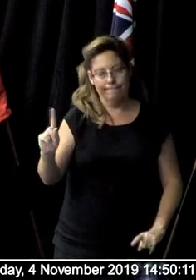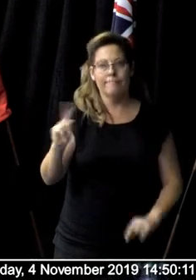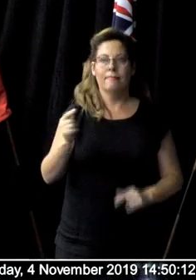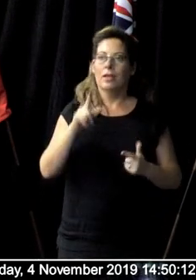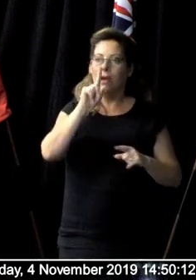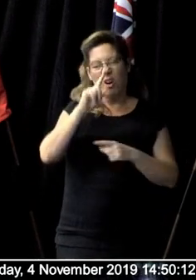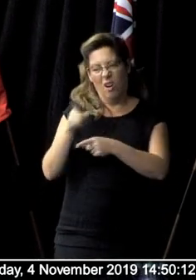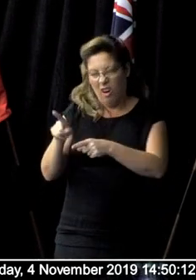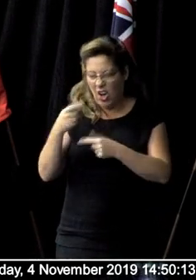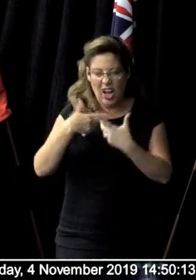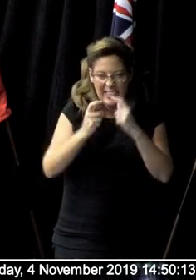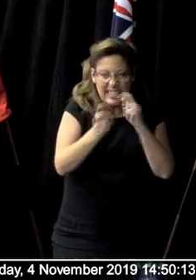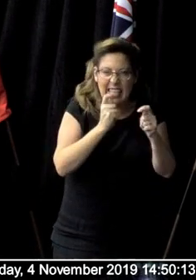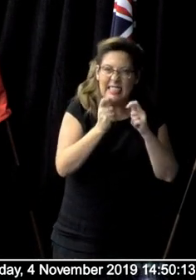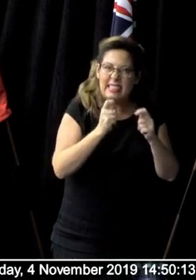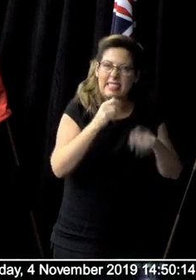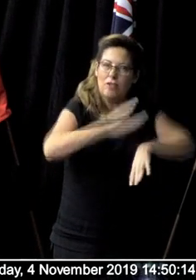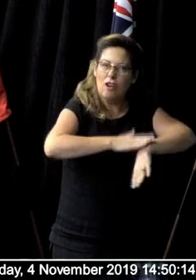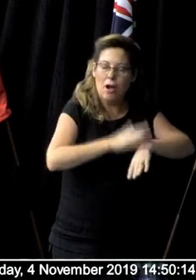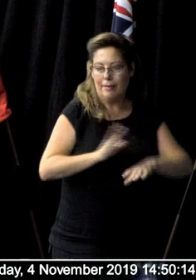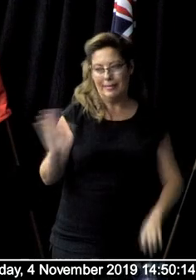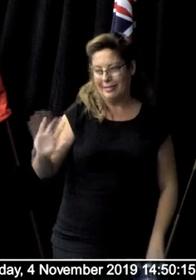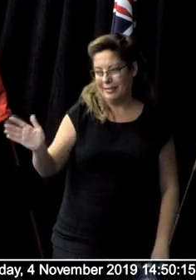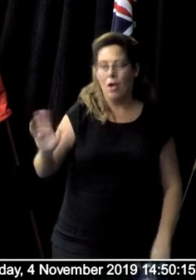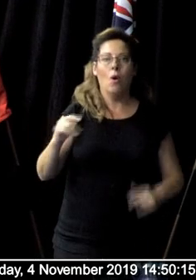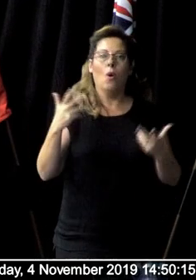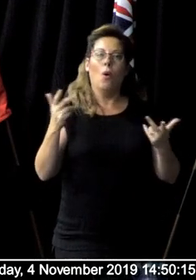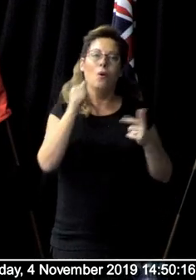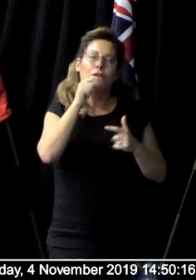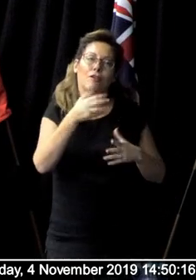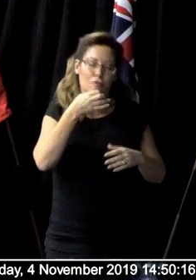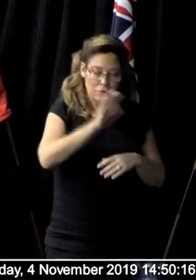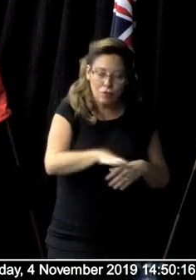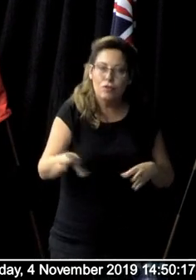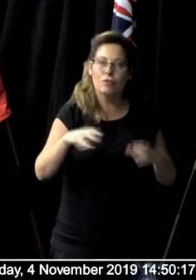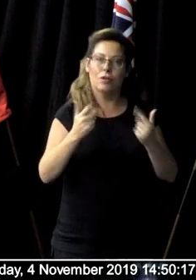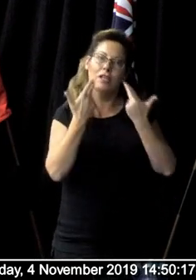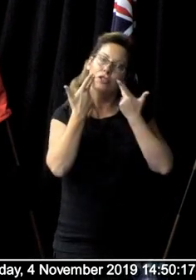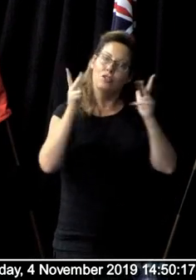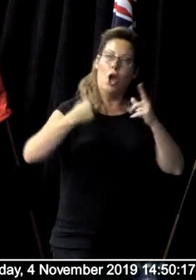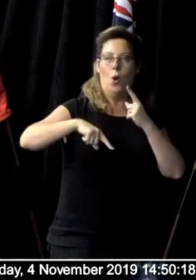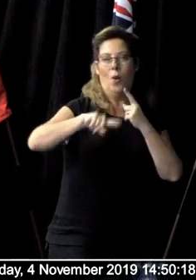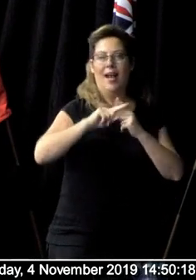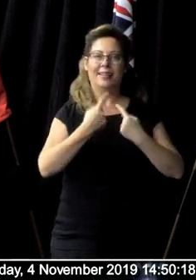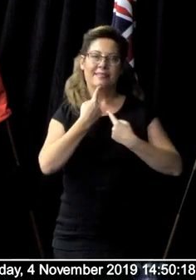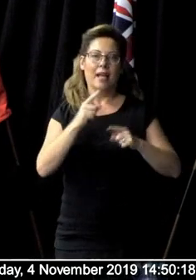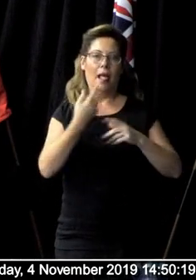They’re left off the show and tell roster, all of those kind of small slights, in one